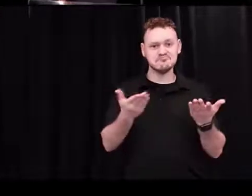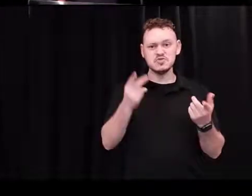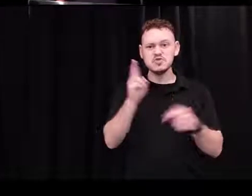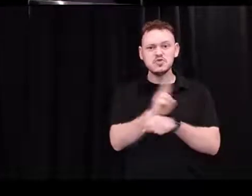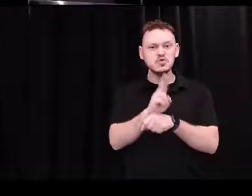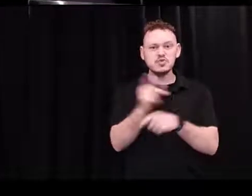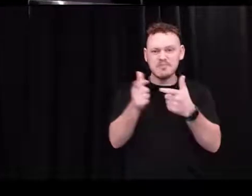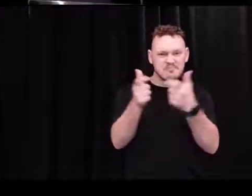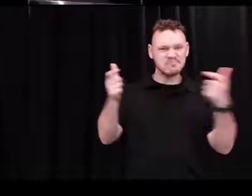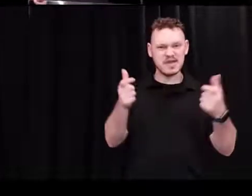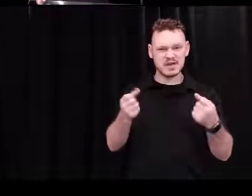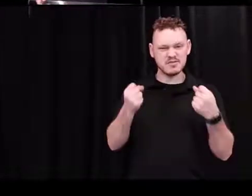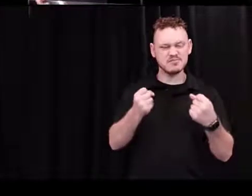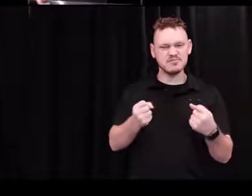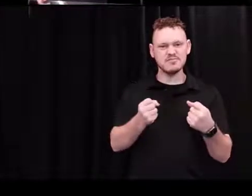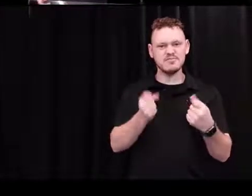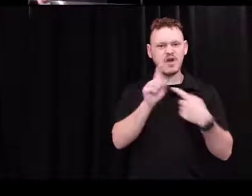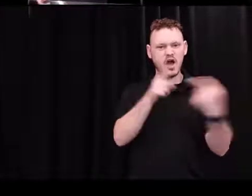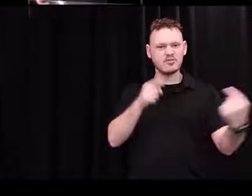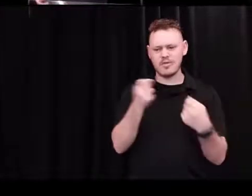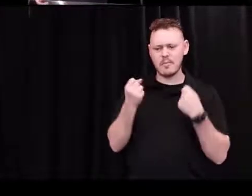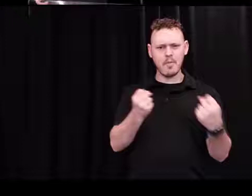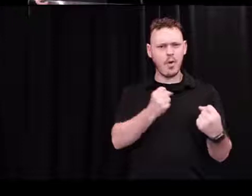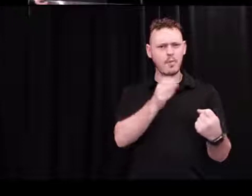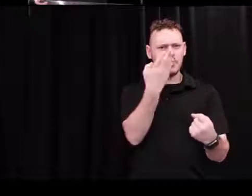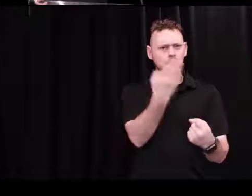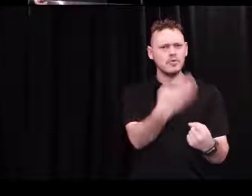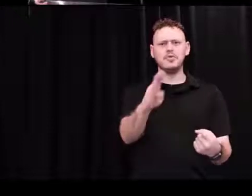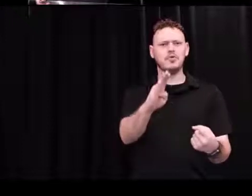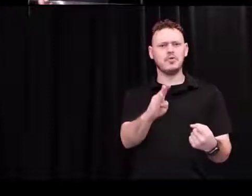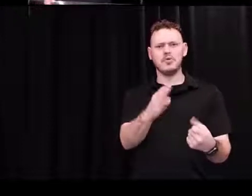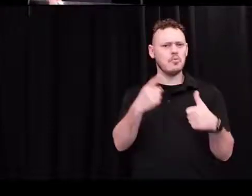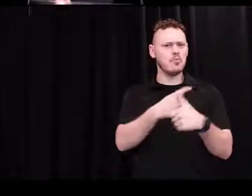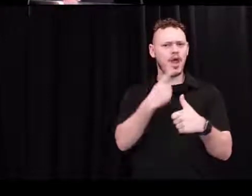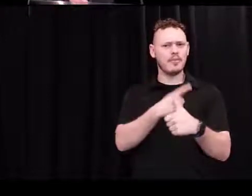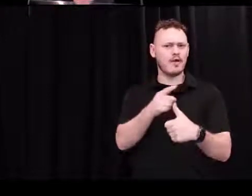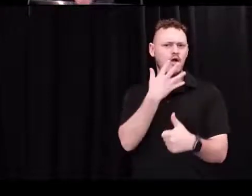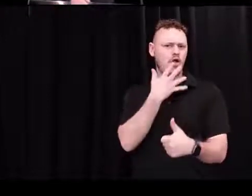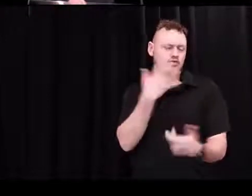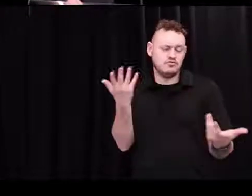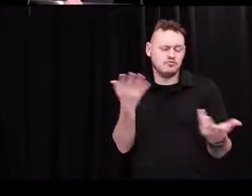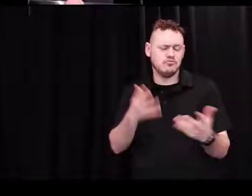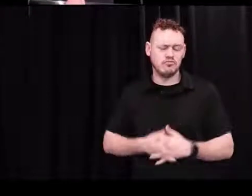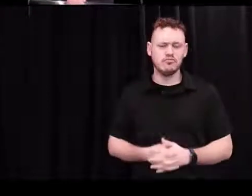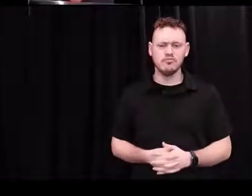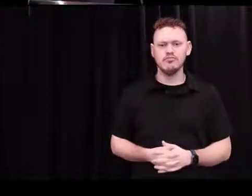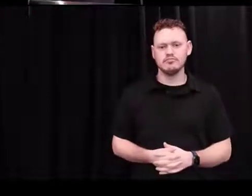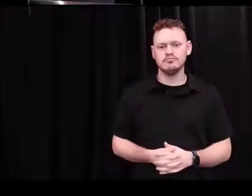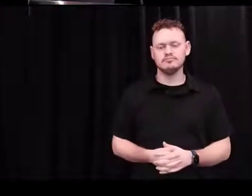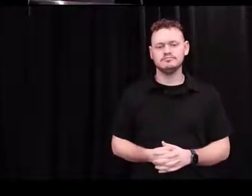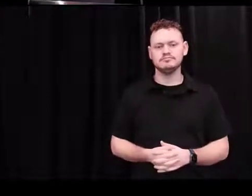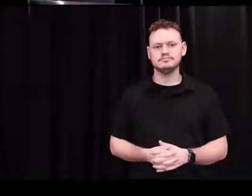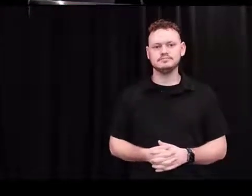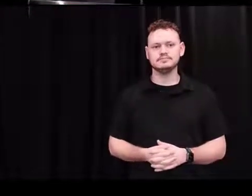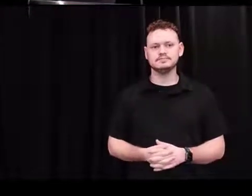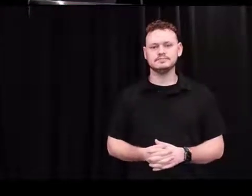a bold blue as your primary primary colors or something like that. So again, on this thing,